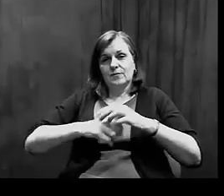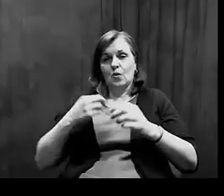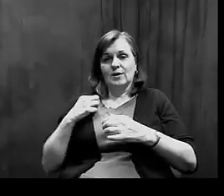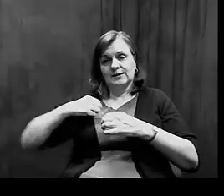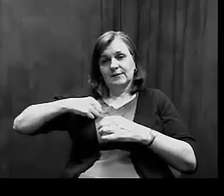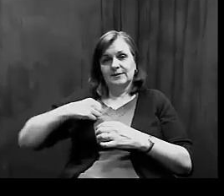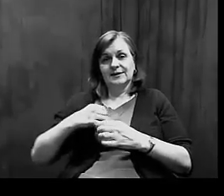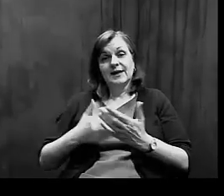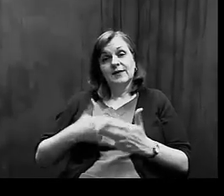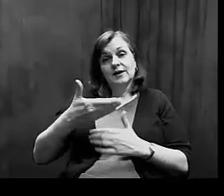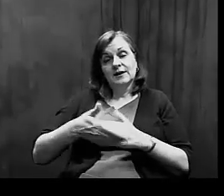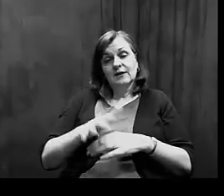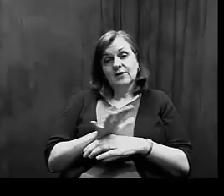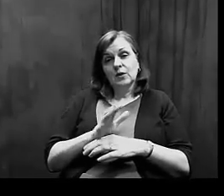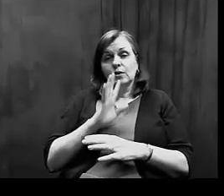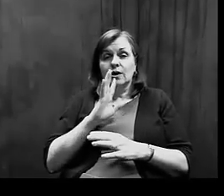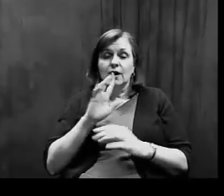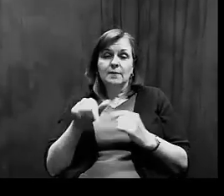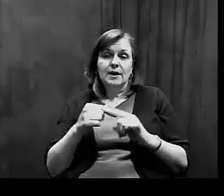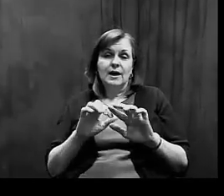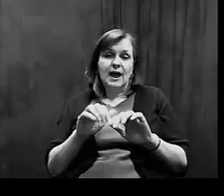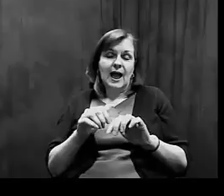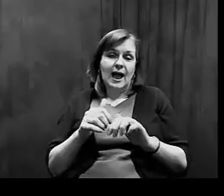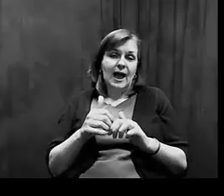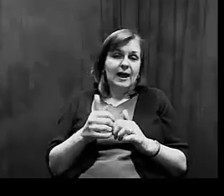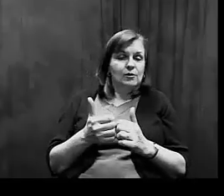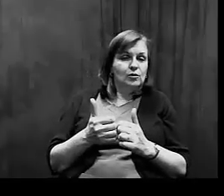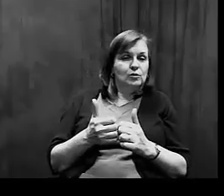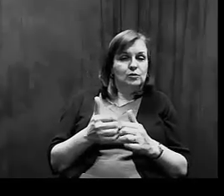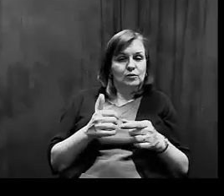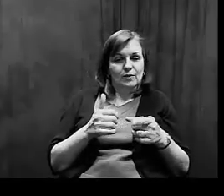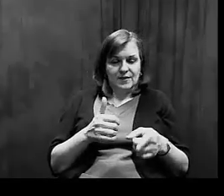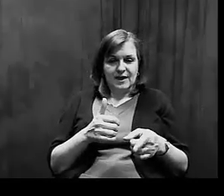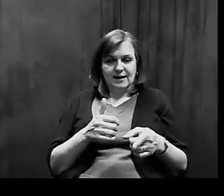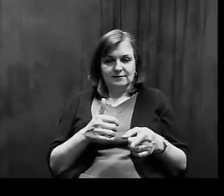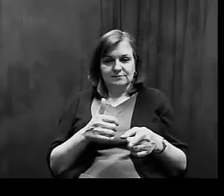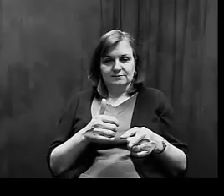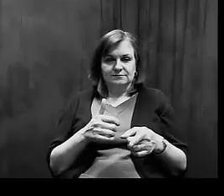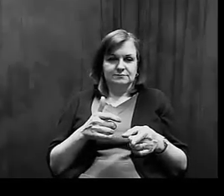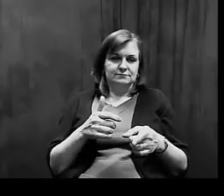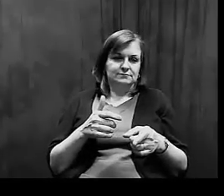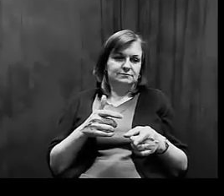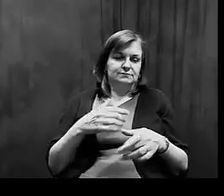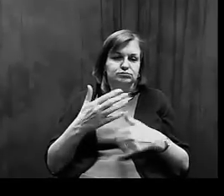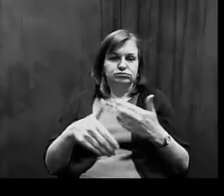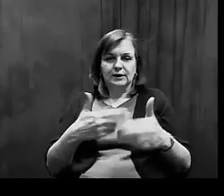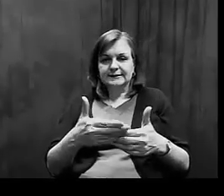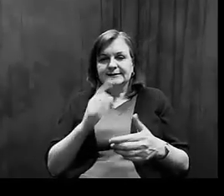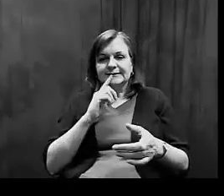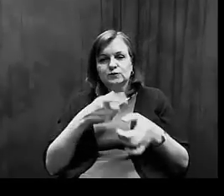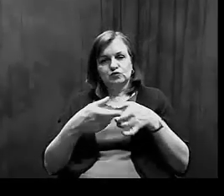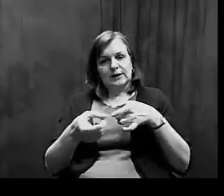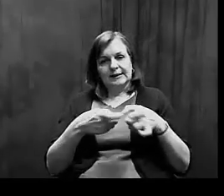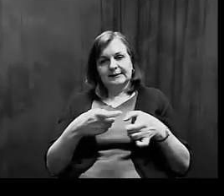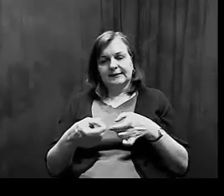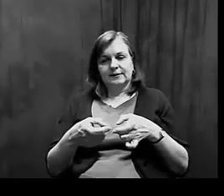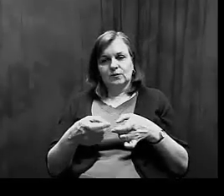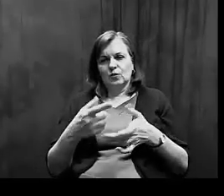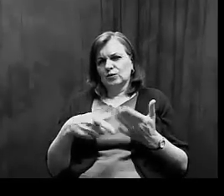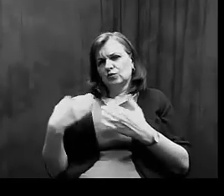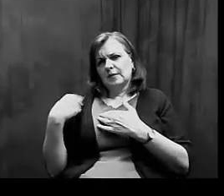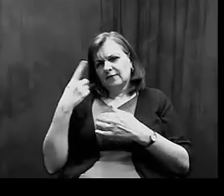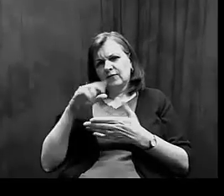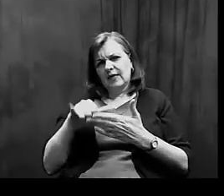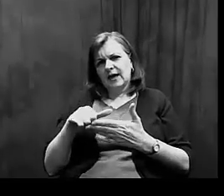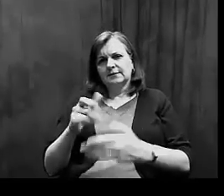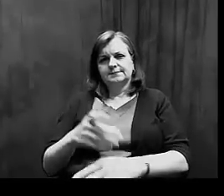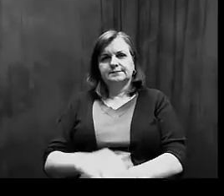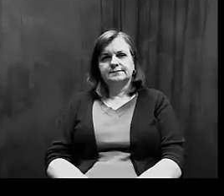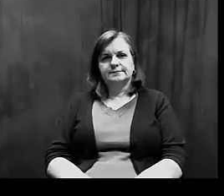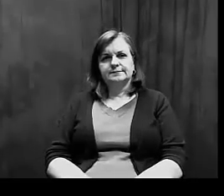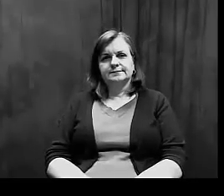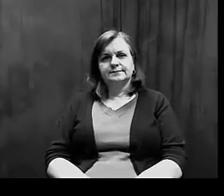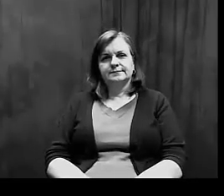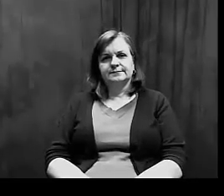In the next session we will consider what actual regulation overarching regulation is responsible for all of this